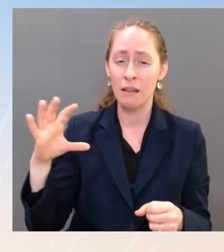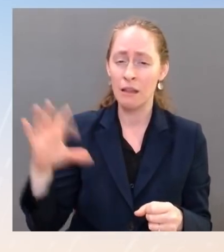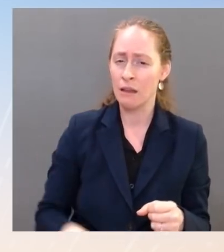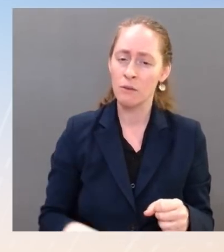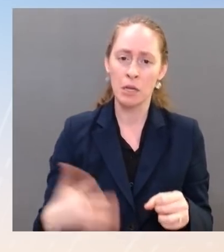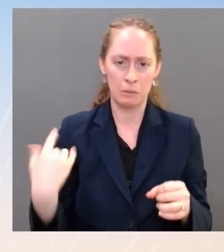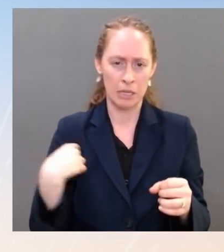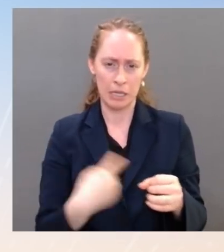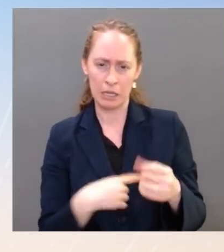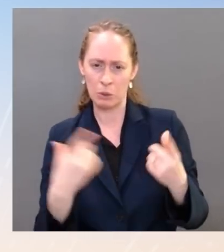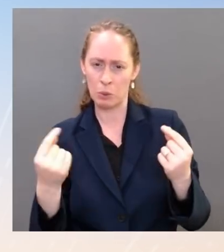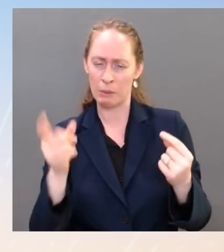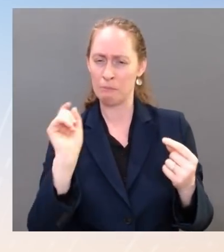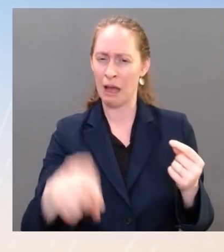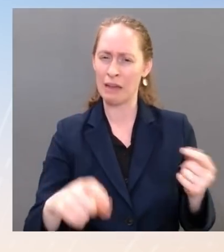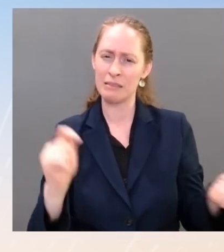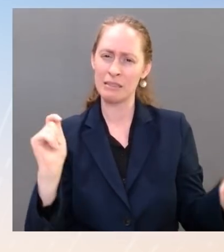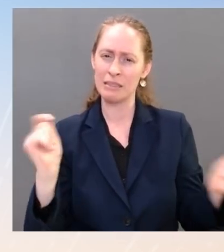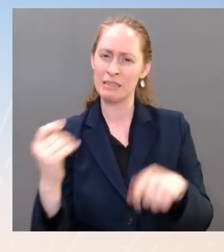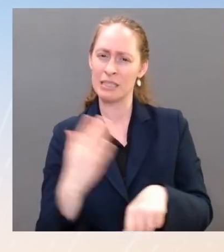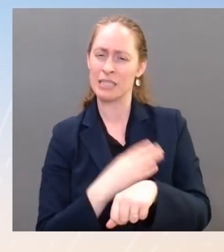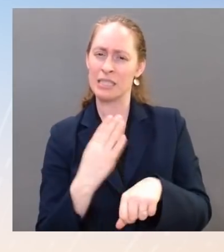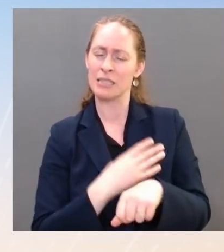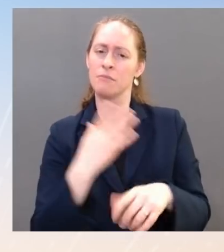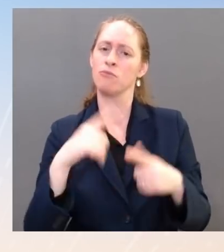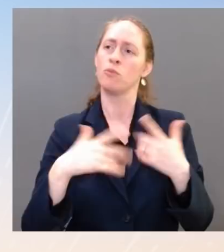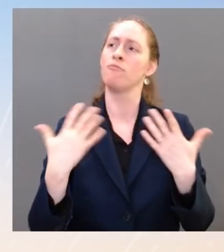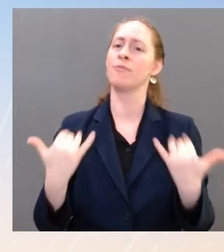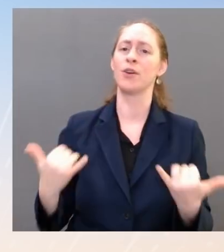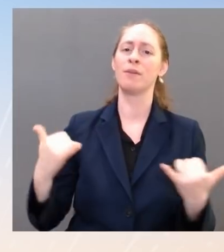will certainly help us to move forward with it.